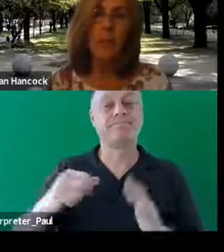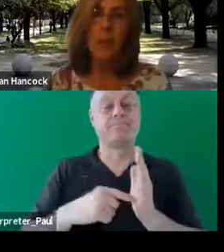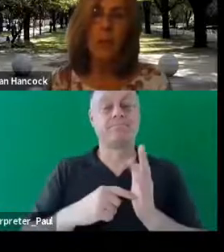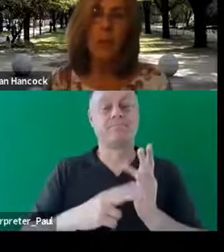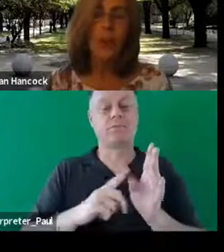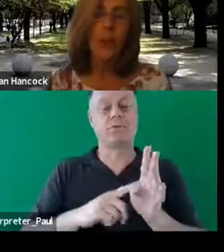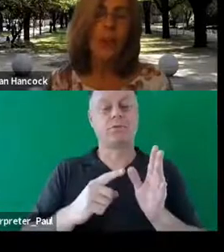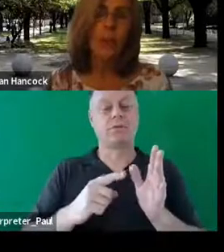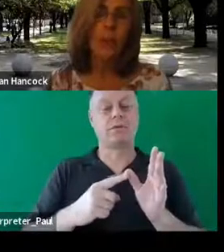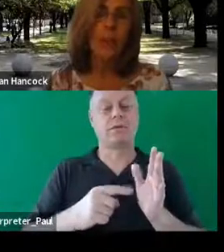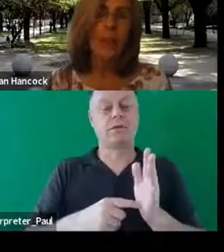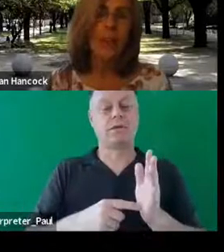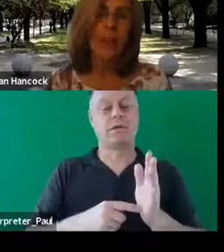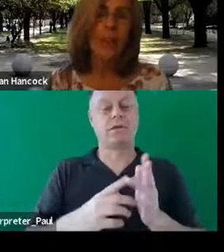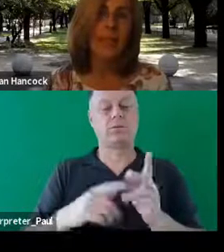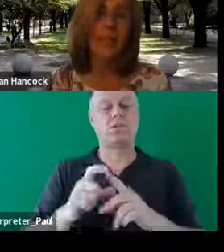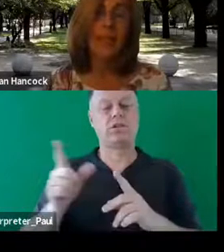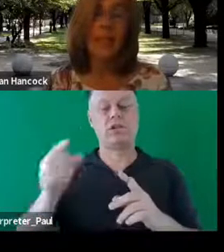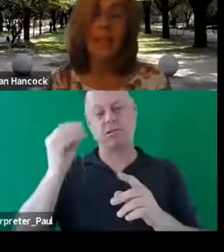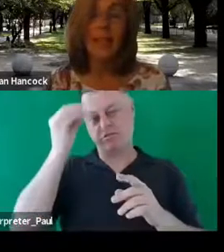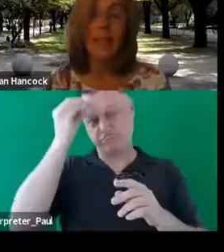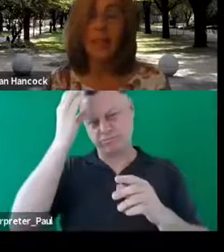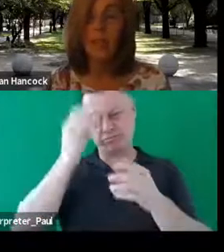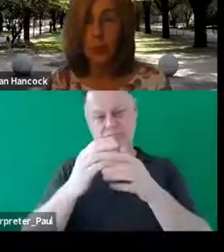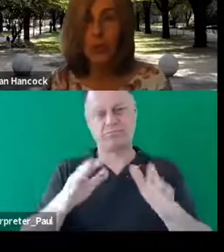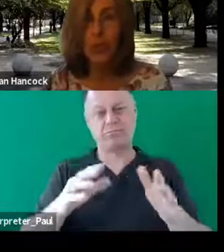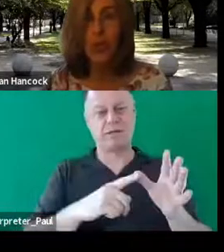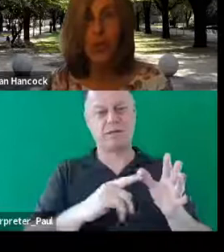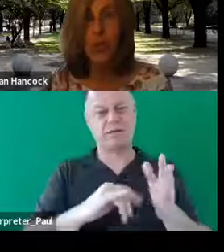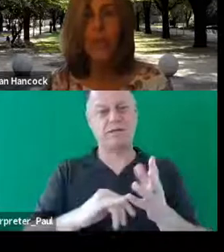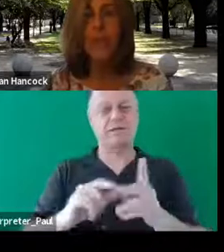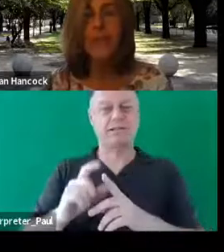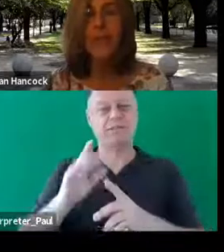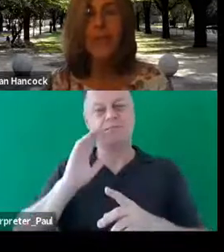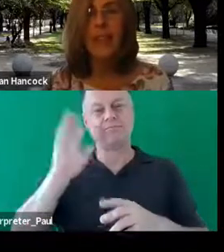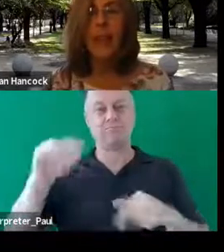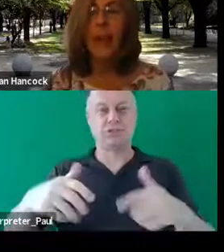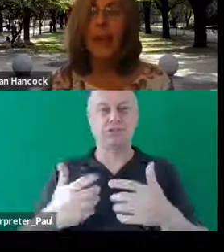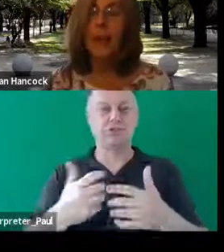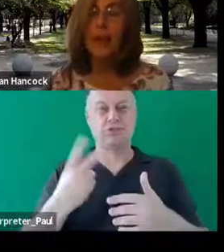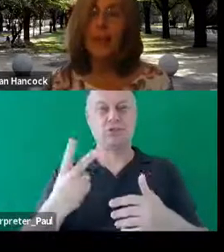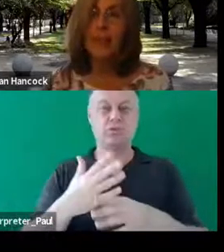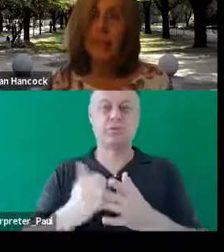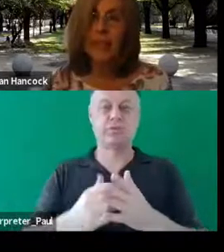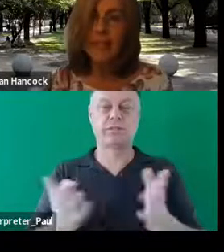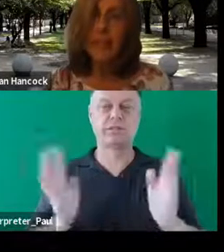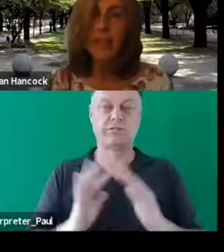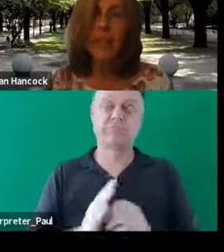is a well-known expert in ASD, to facilitate two workshops on campus. We had about 160 professional